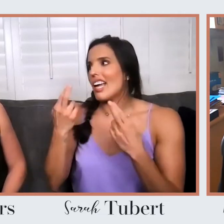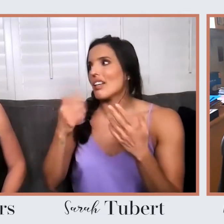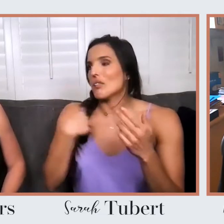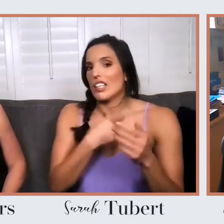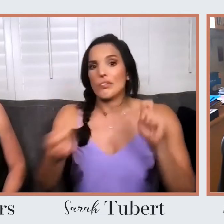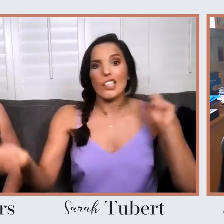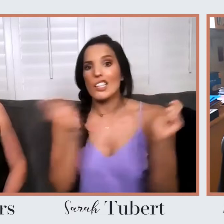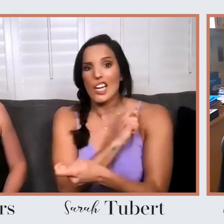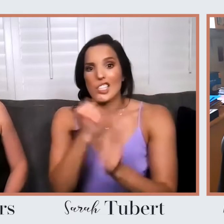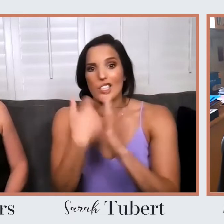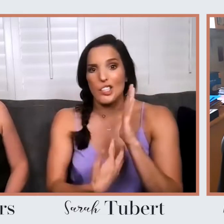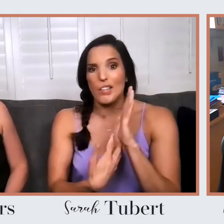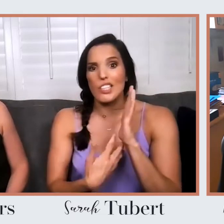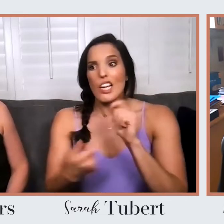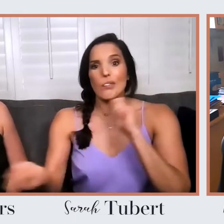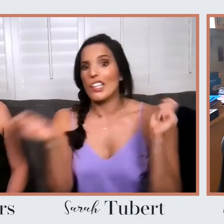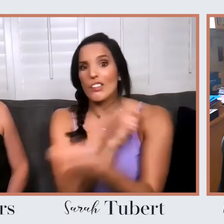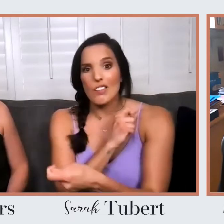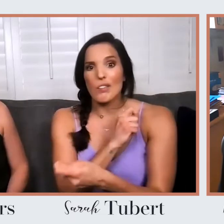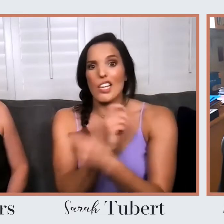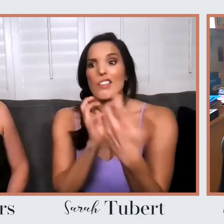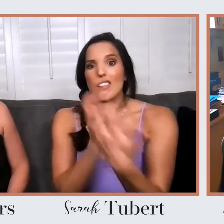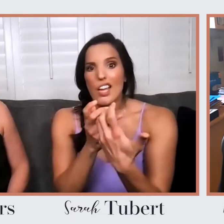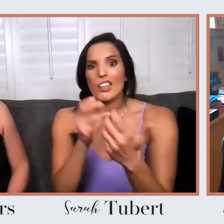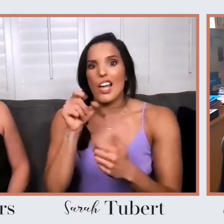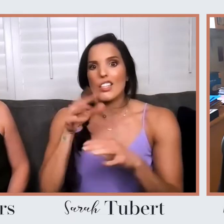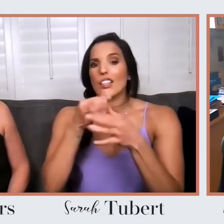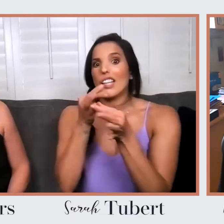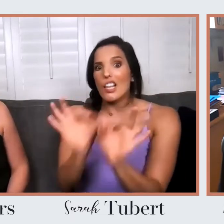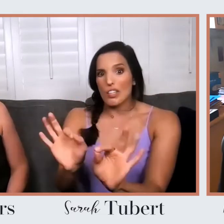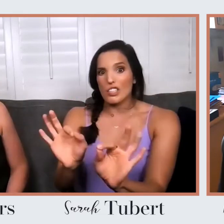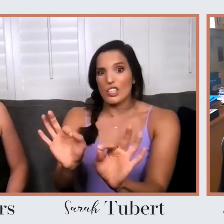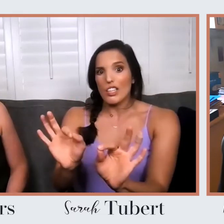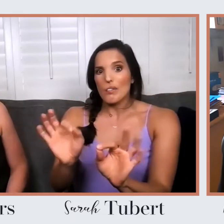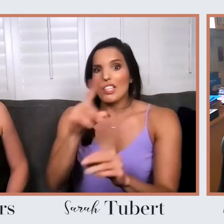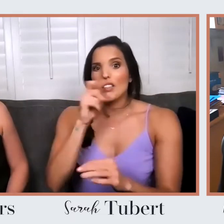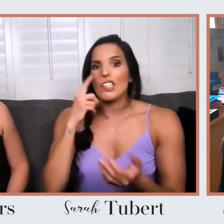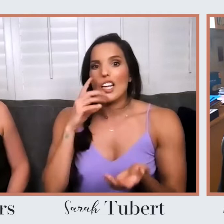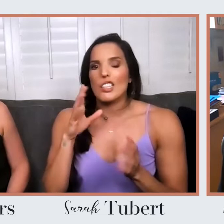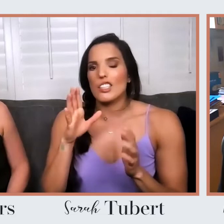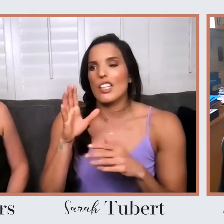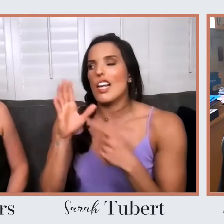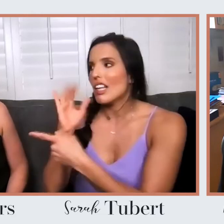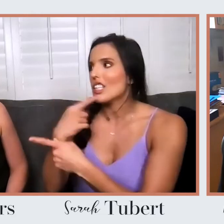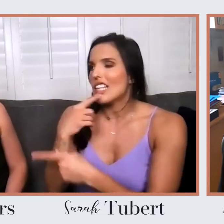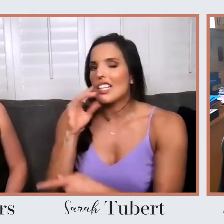that we're completely changing the script, completely revamping it to fit the ASL language because it's like she said,